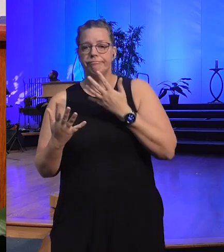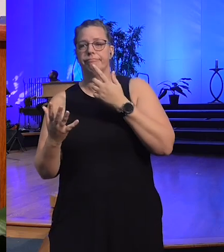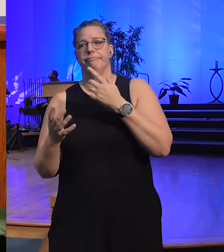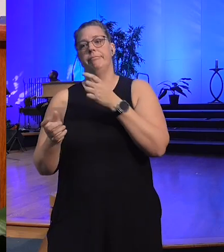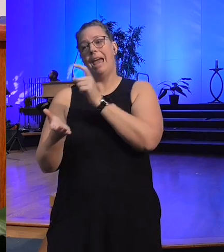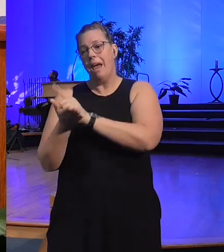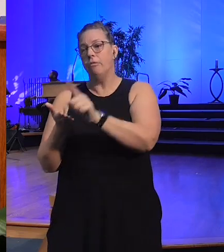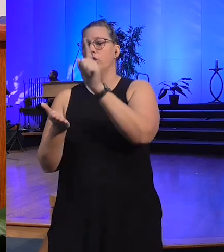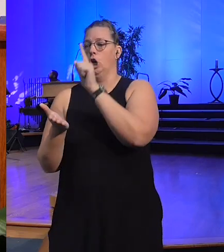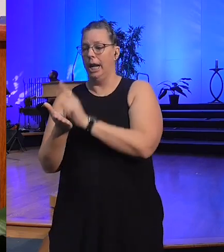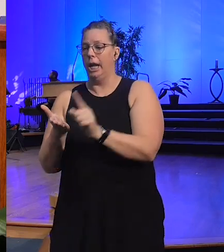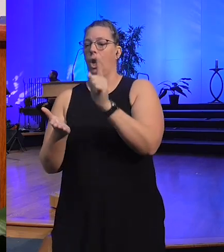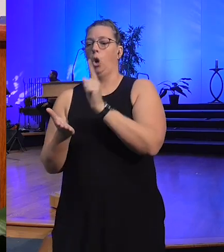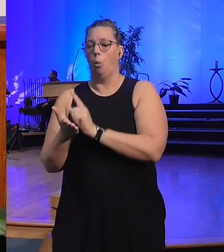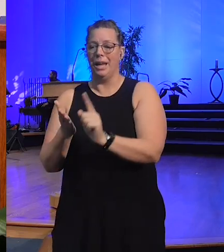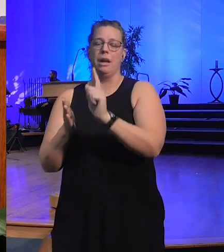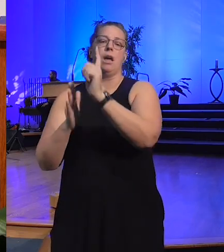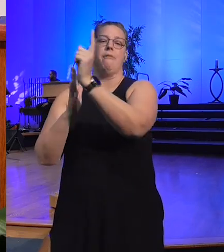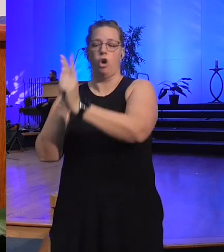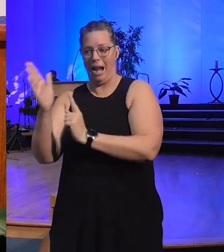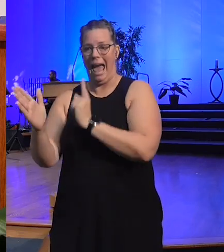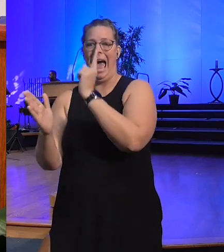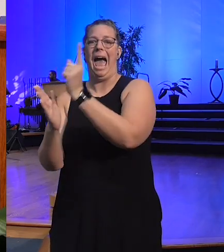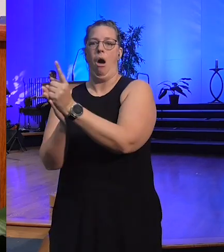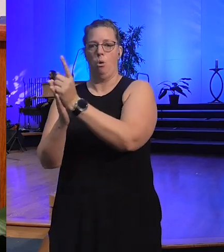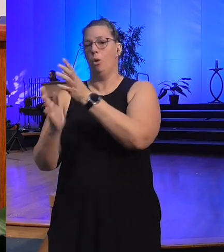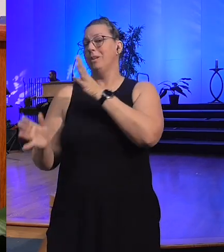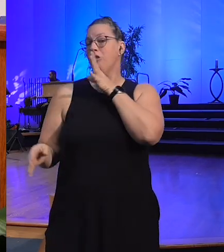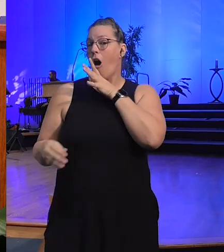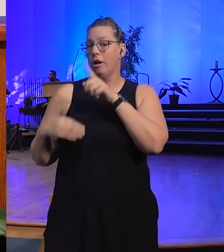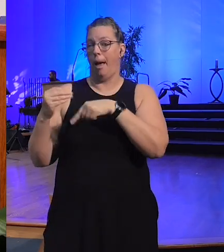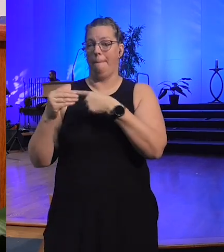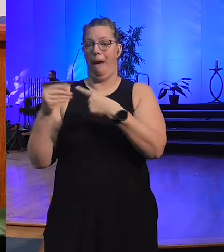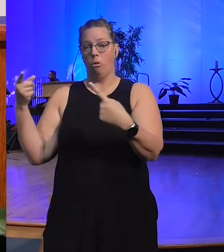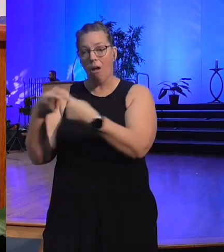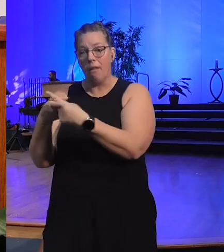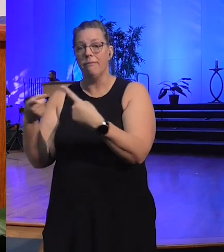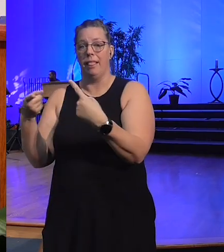the hour about all of the conflicts that are going on around our world but we like